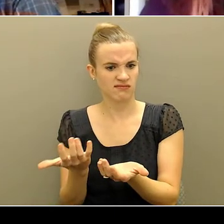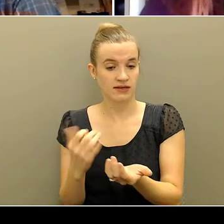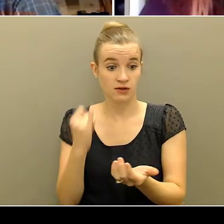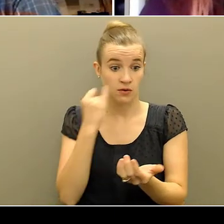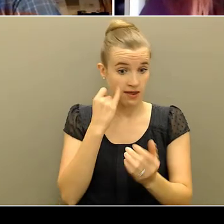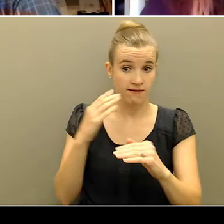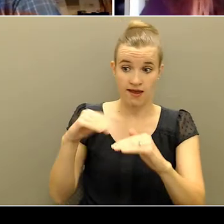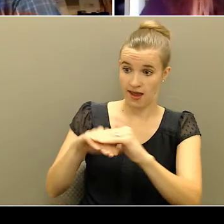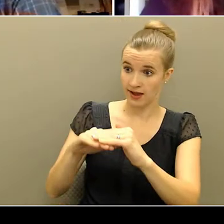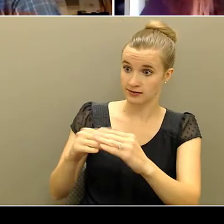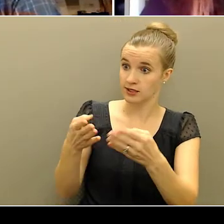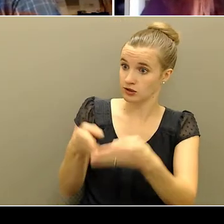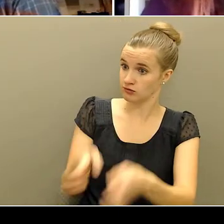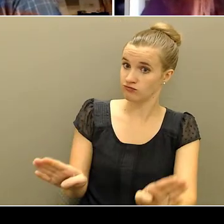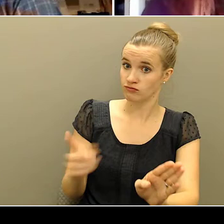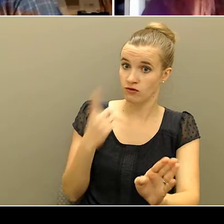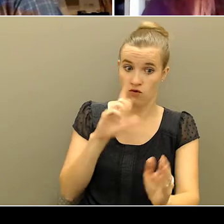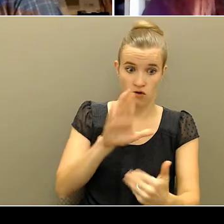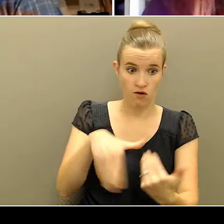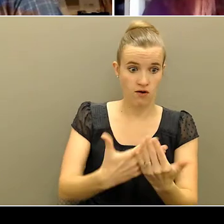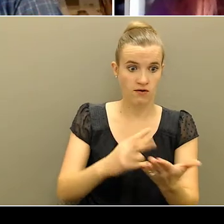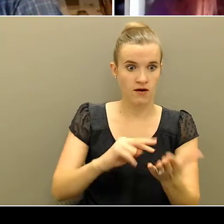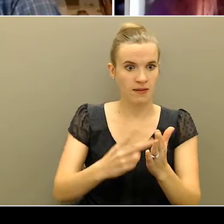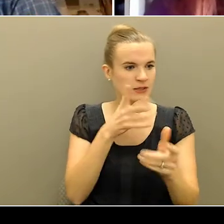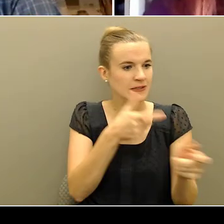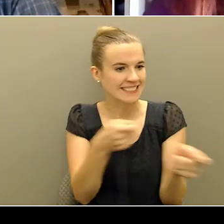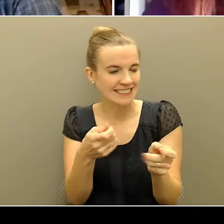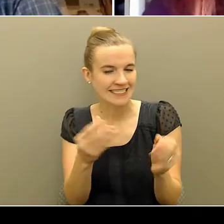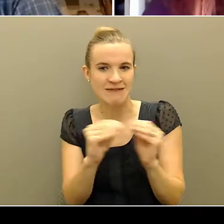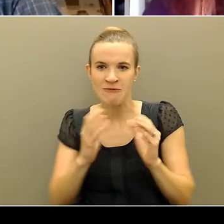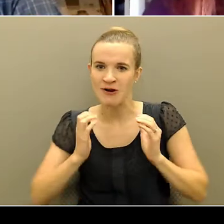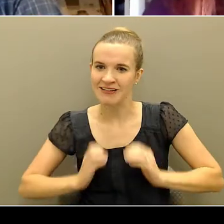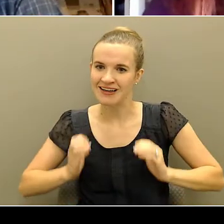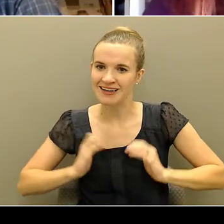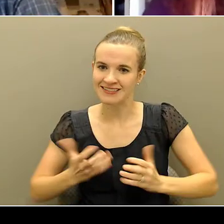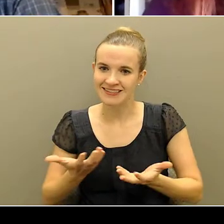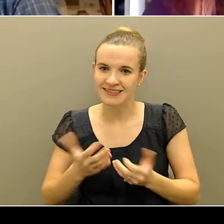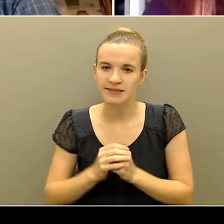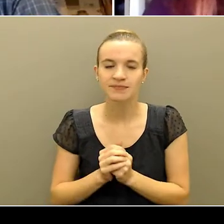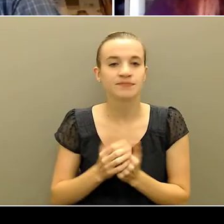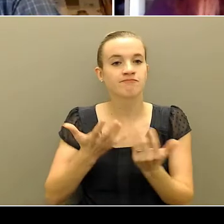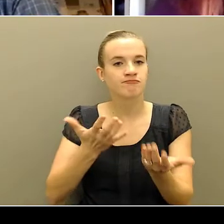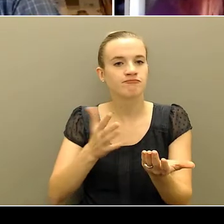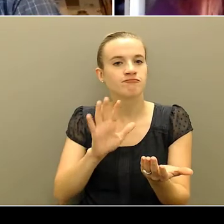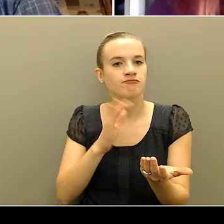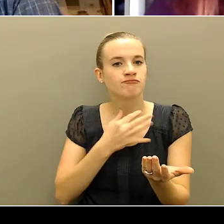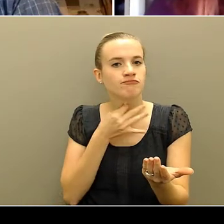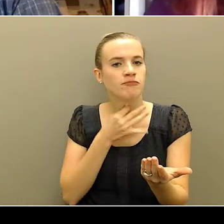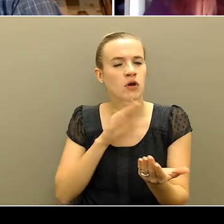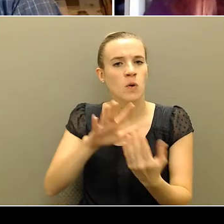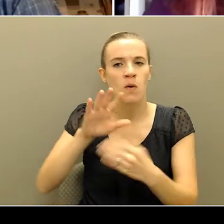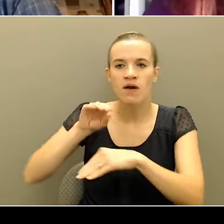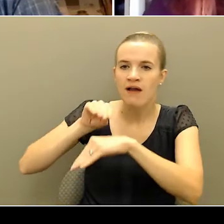know, at the state level, or some of those industries, what would you like to kind of have them think about?